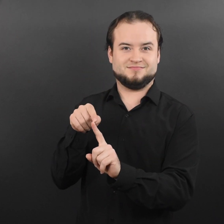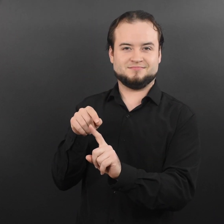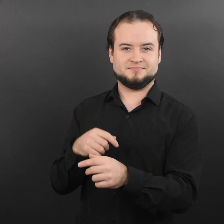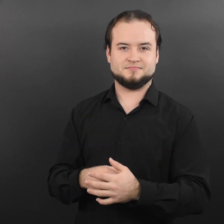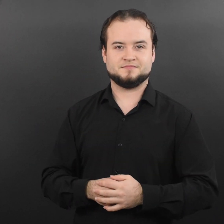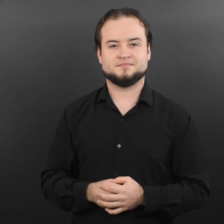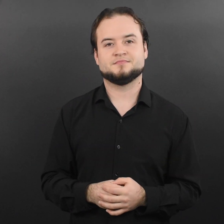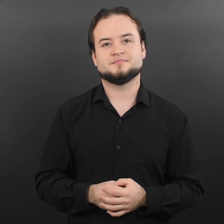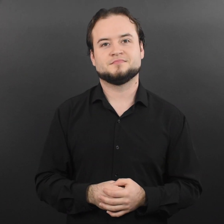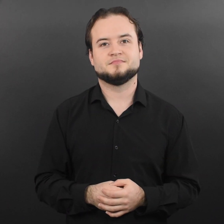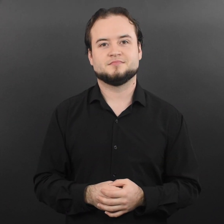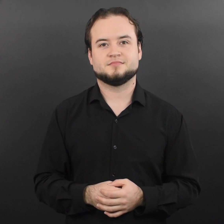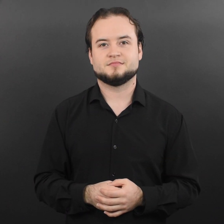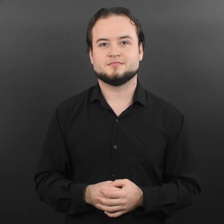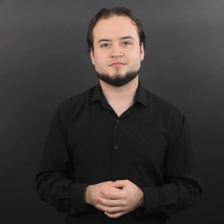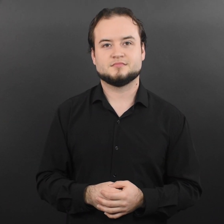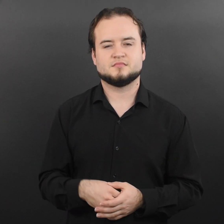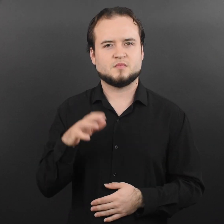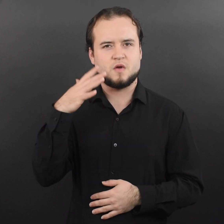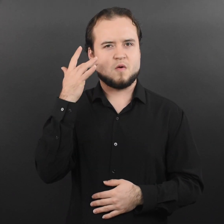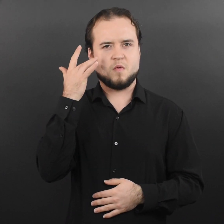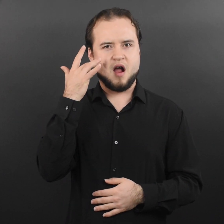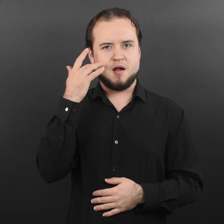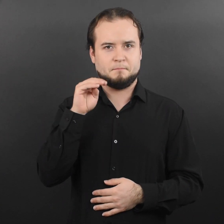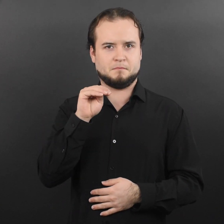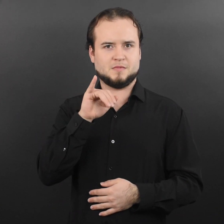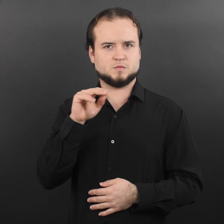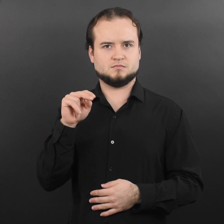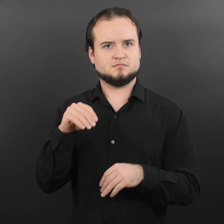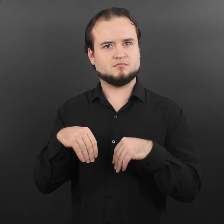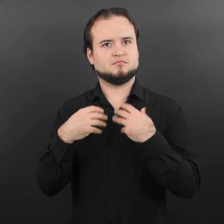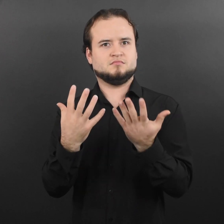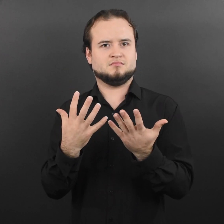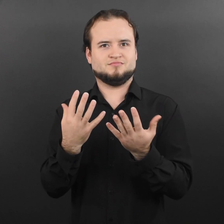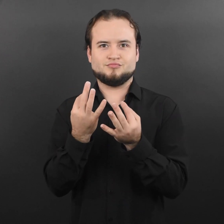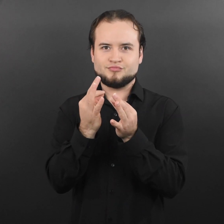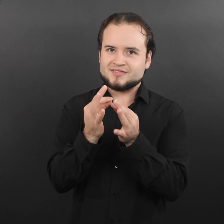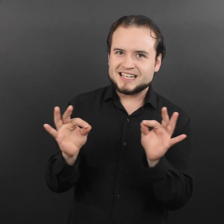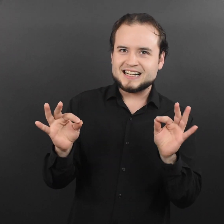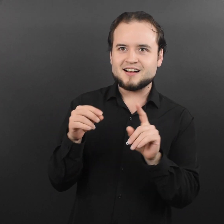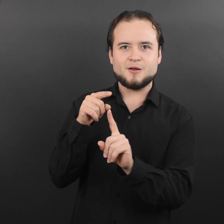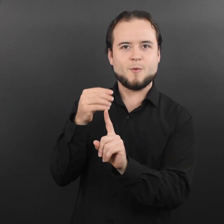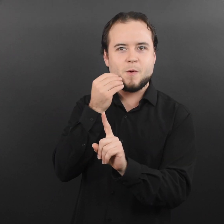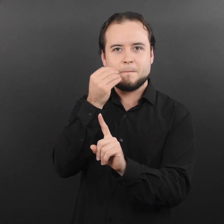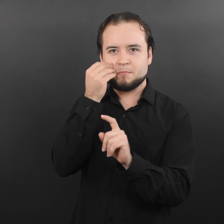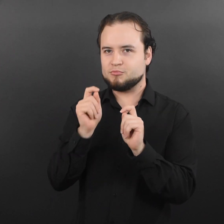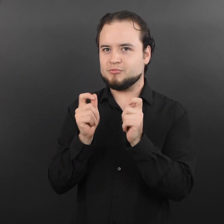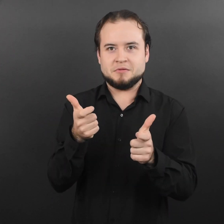About the initiative Why is Minnesota providing free, at-home,